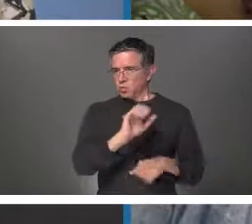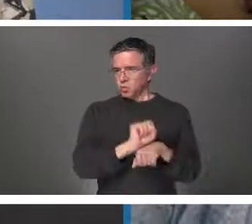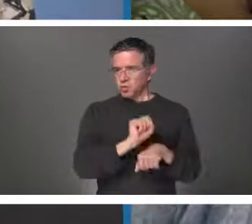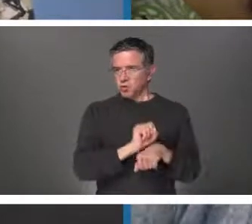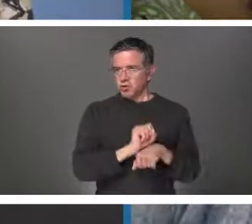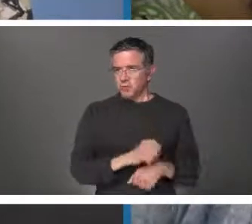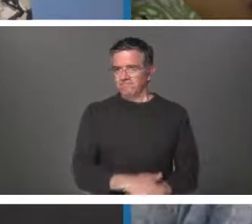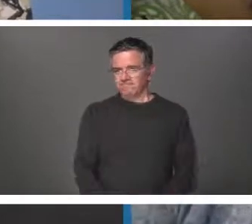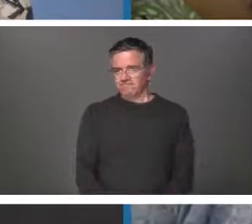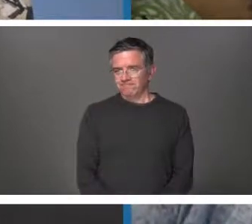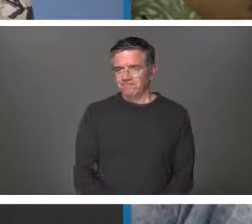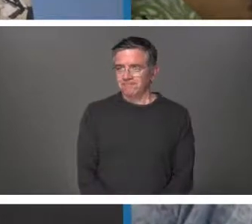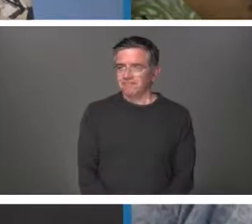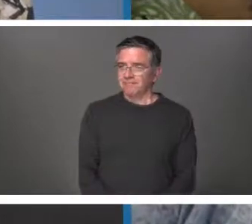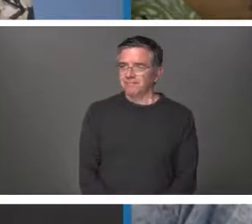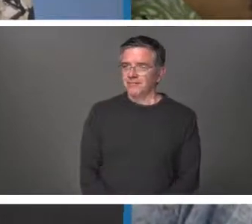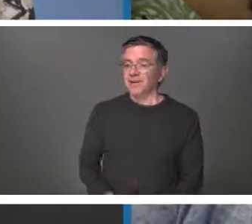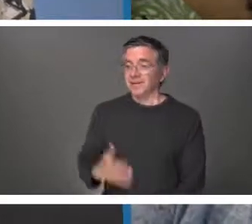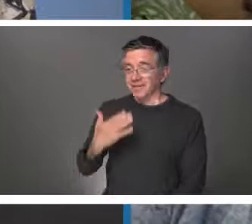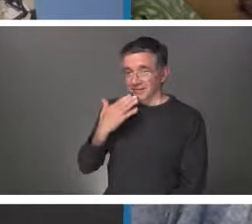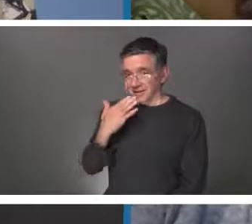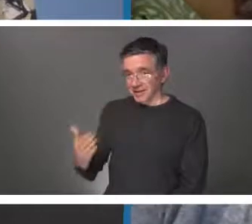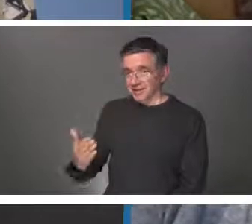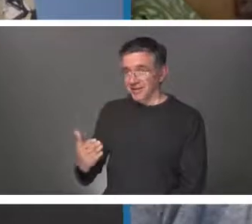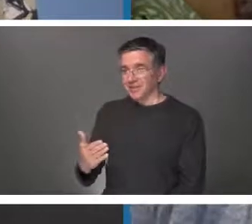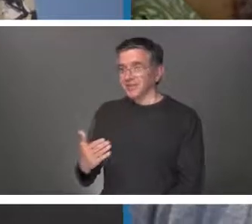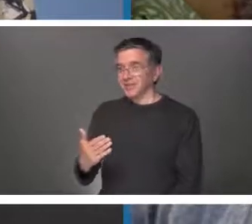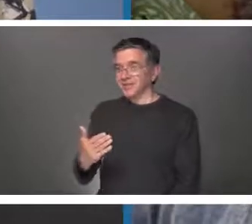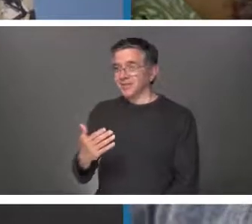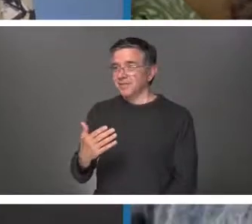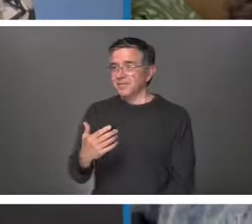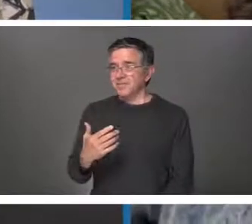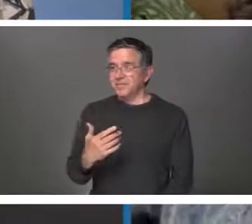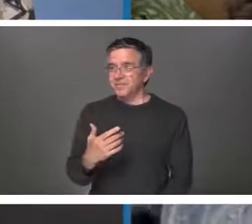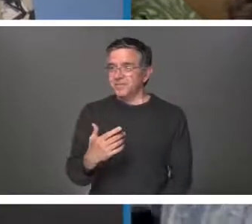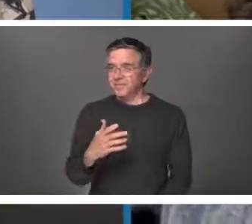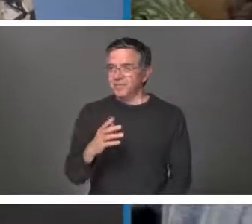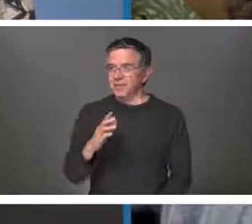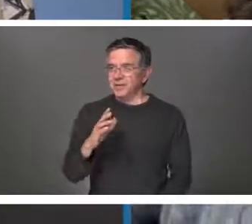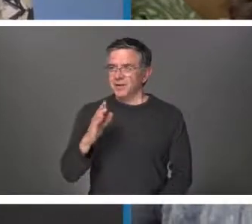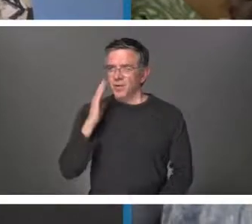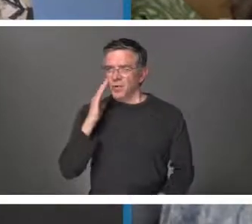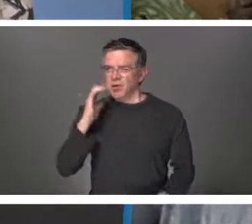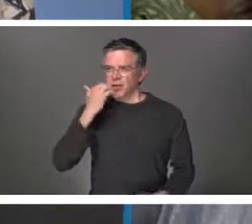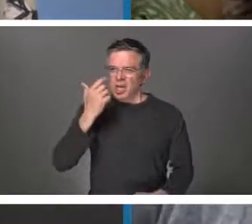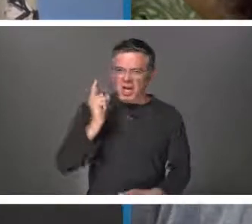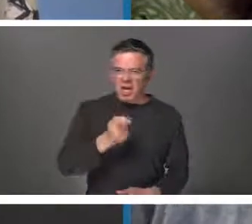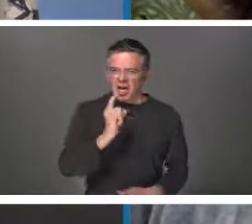You know, shame and judgment do not get us to our goals.